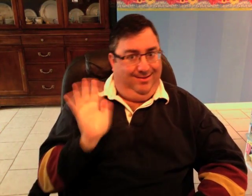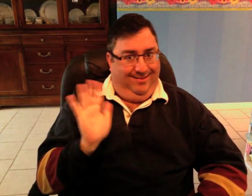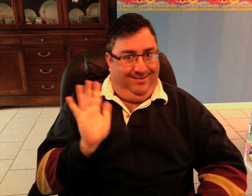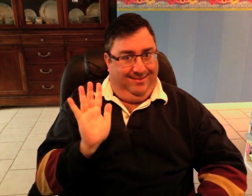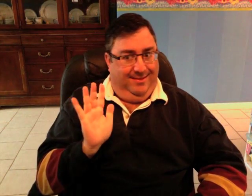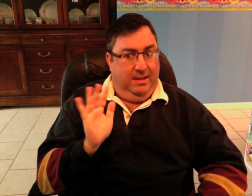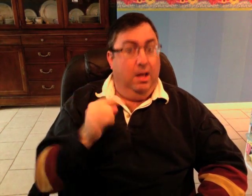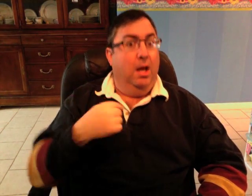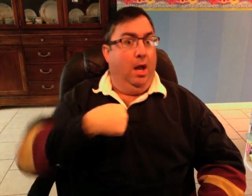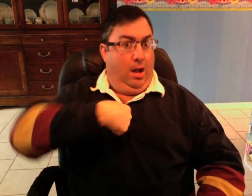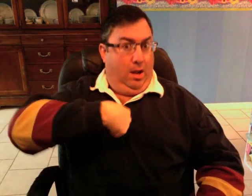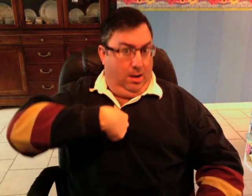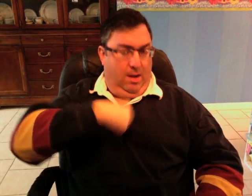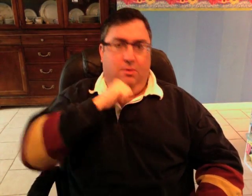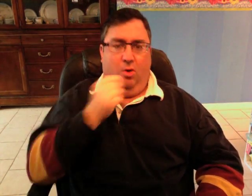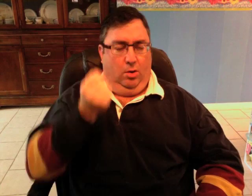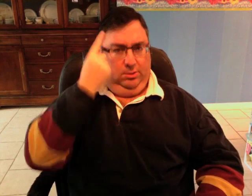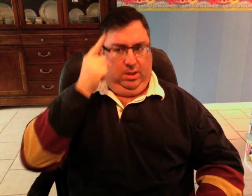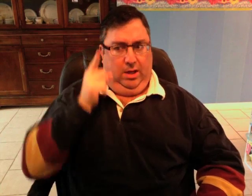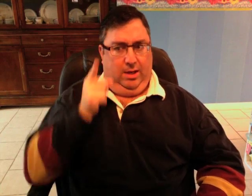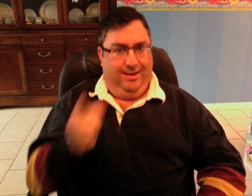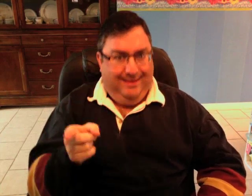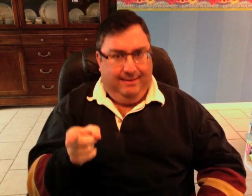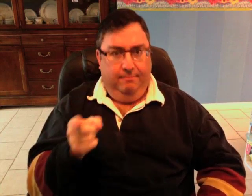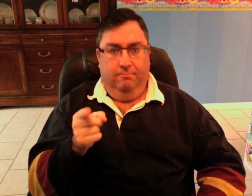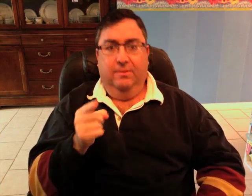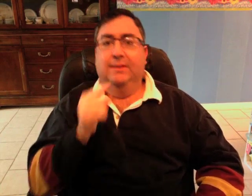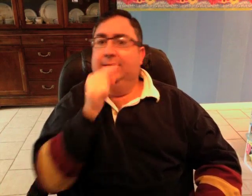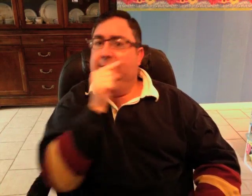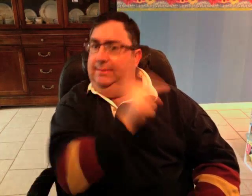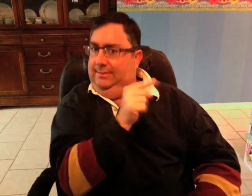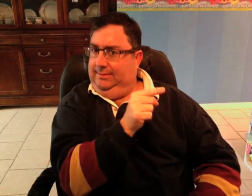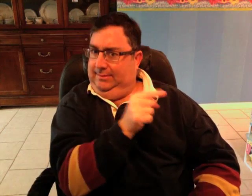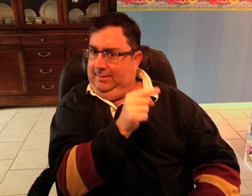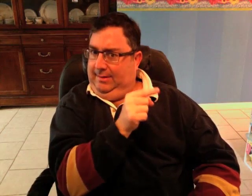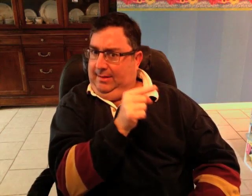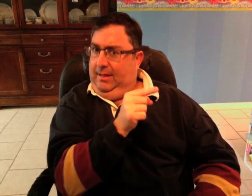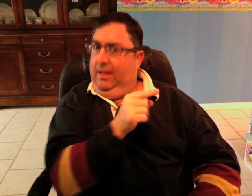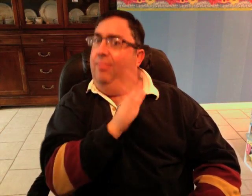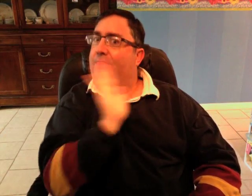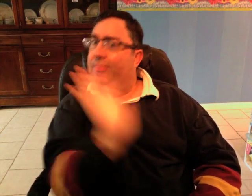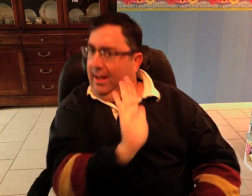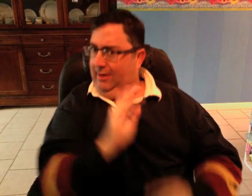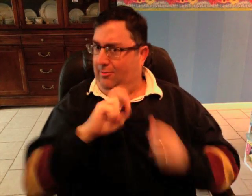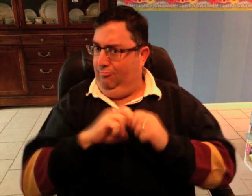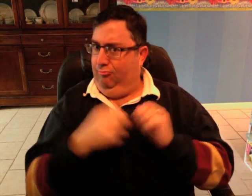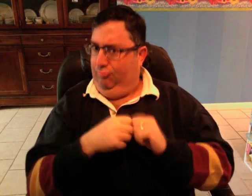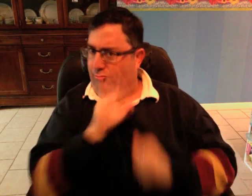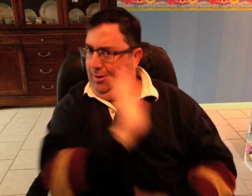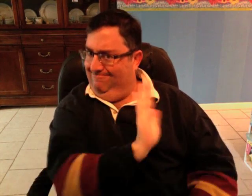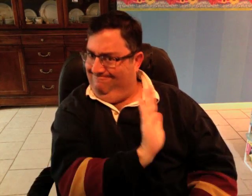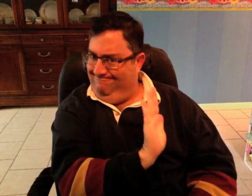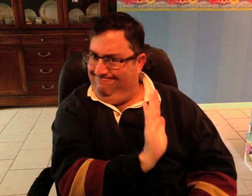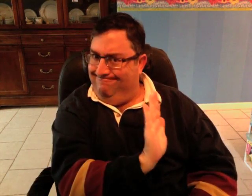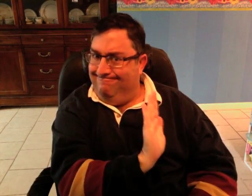"I don't understand him". They're the ones with the problem (not me).